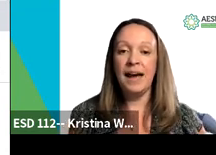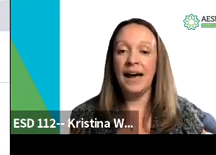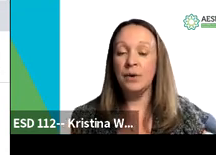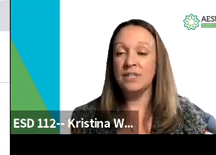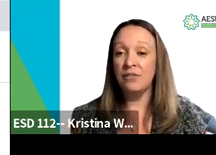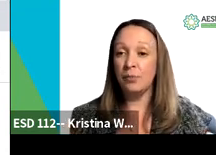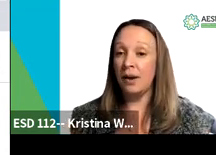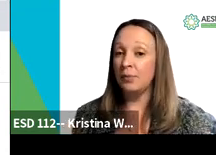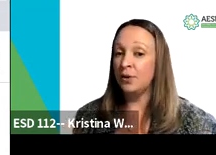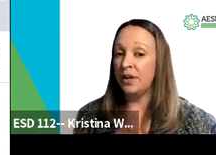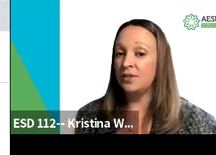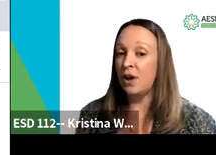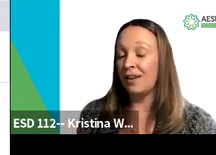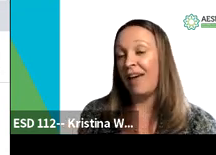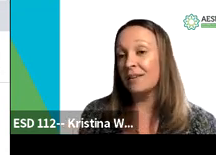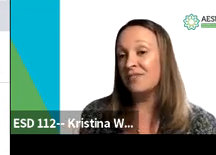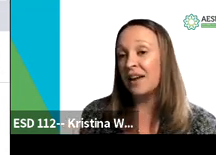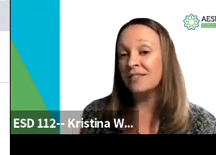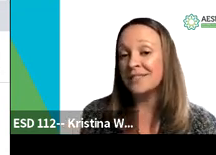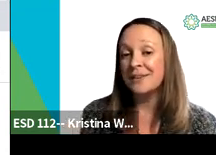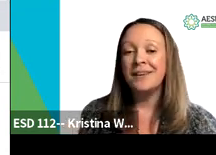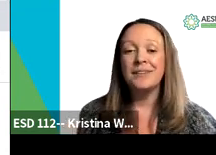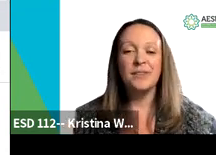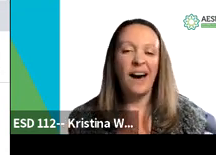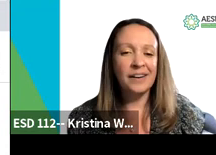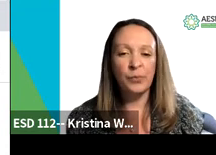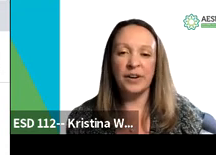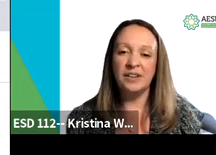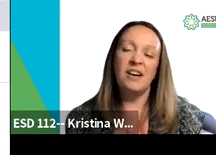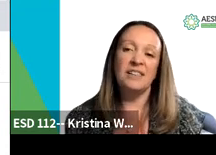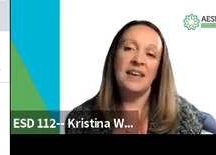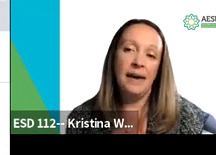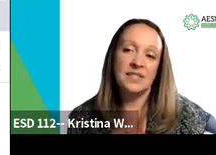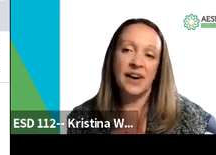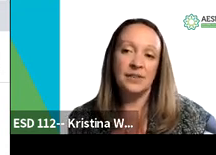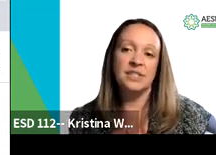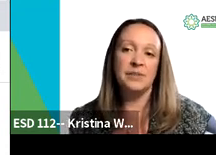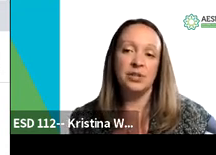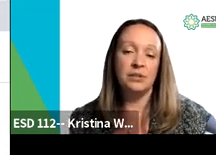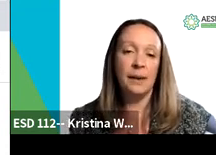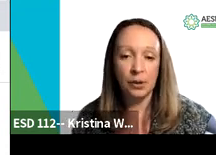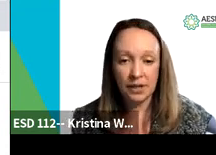ESD 112-- Kristina Wambold: I always have a problem viewing doc X Files. So I don't want any docs X Files to be uploaded.